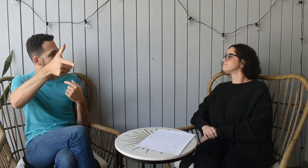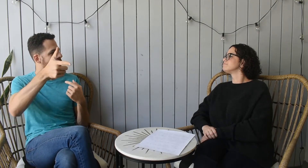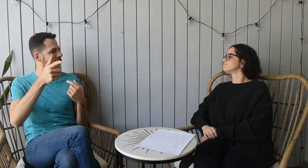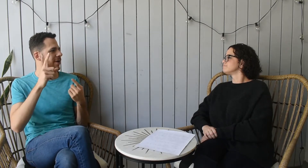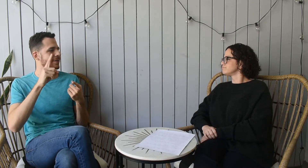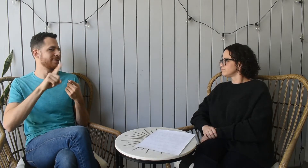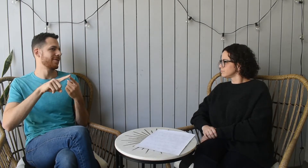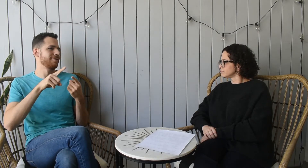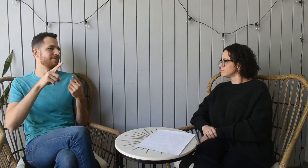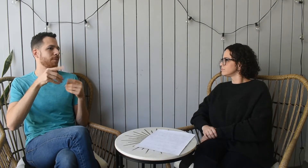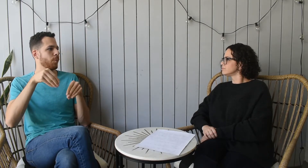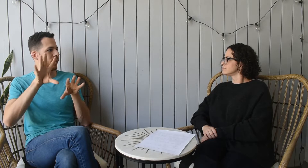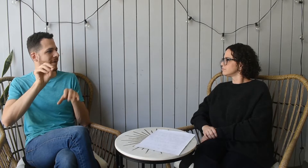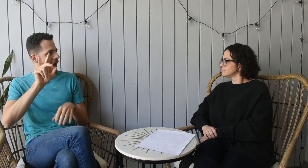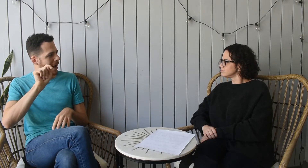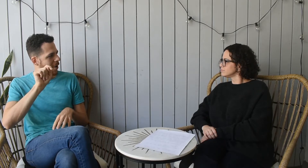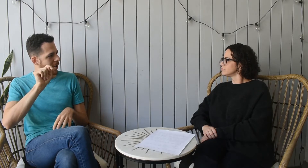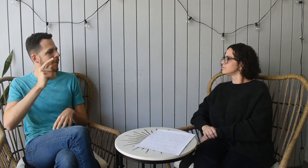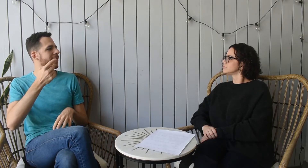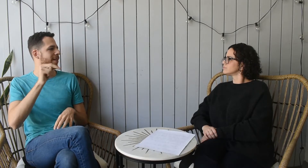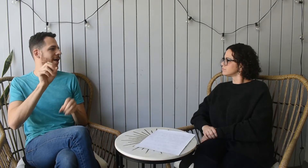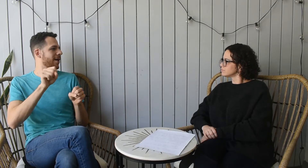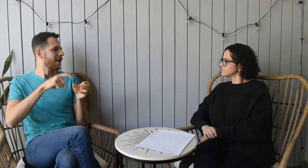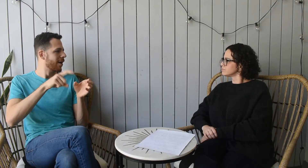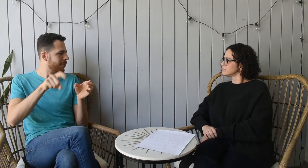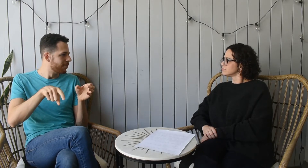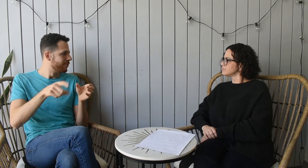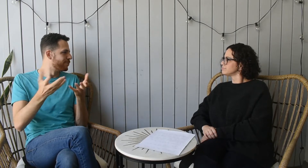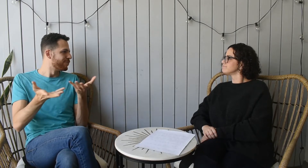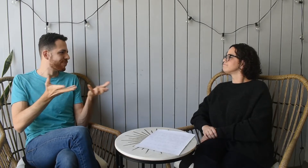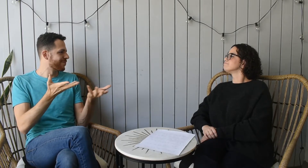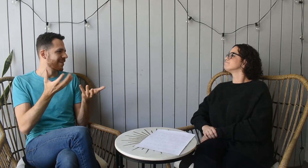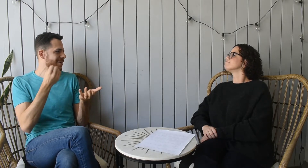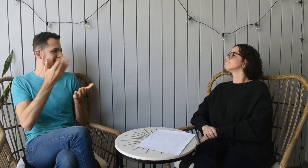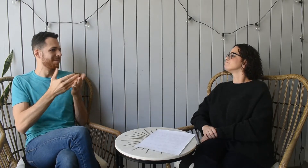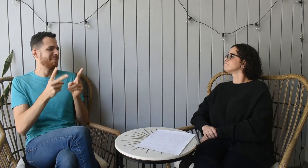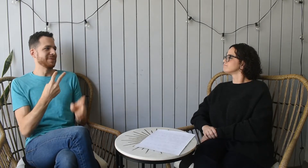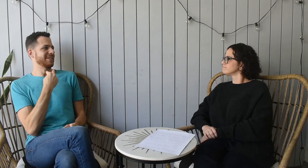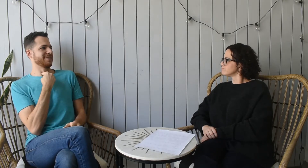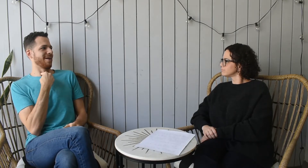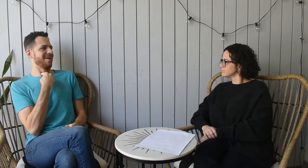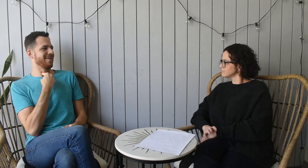When they move out, then they can come out. Some people are stuck.